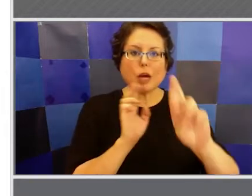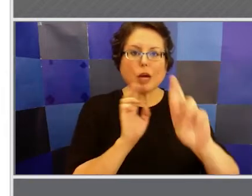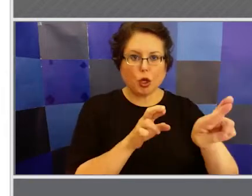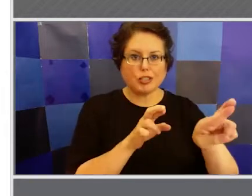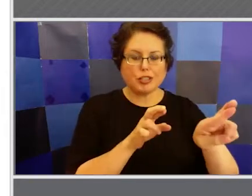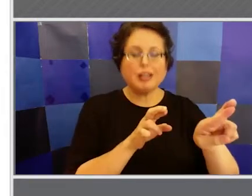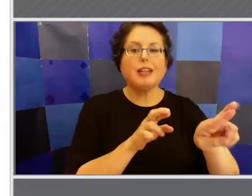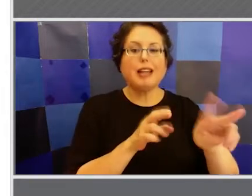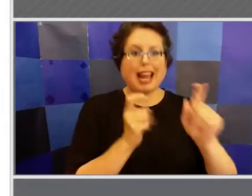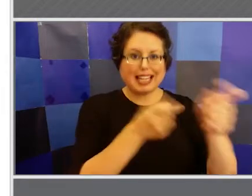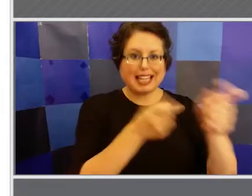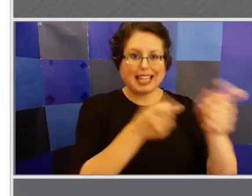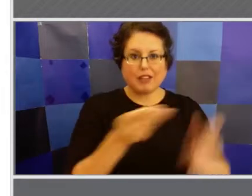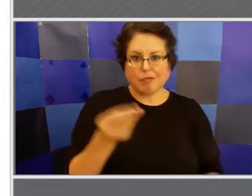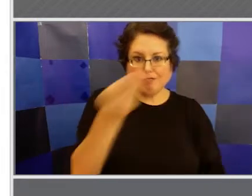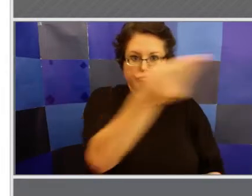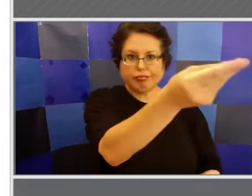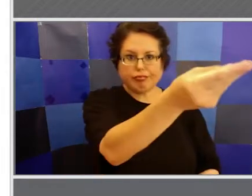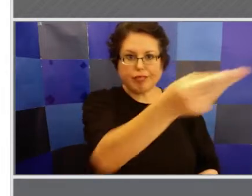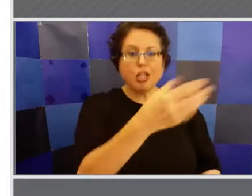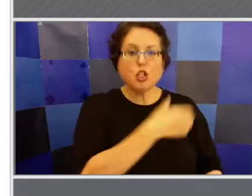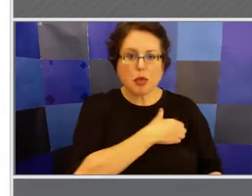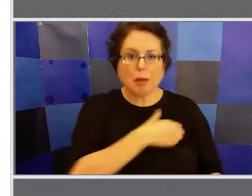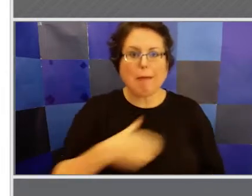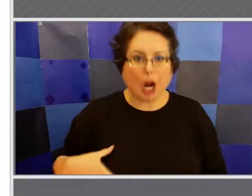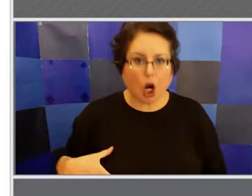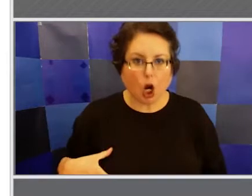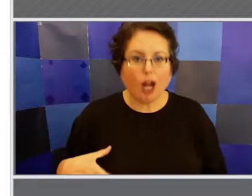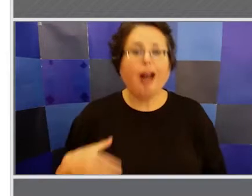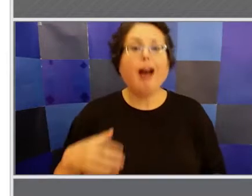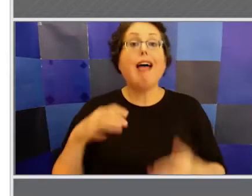to the mayor, and that report is sort of the foundation for what goes